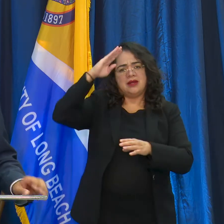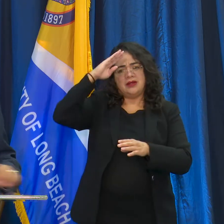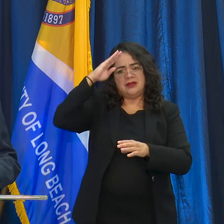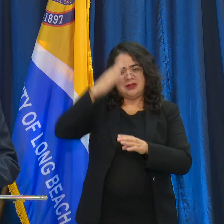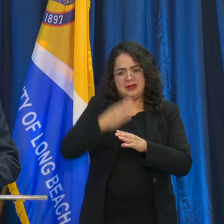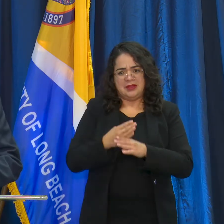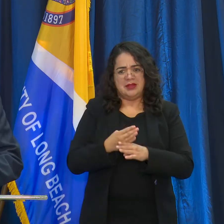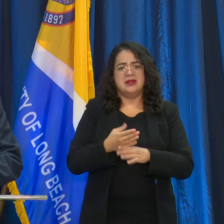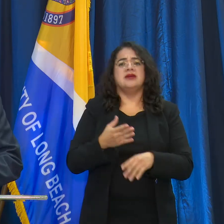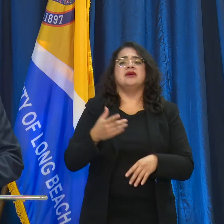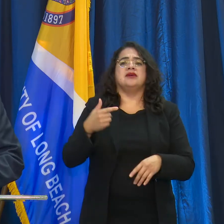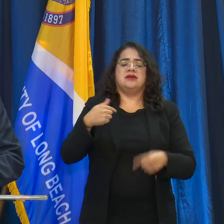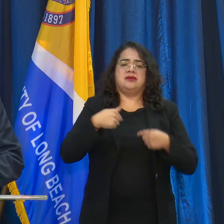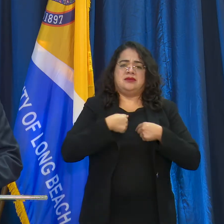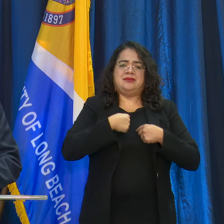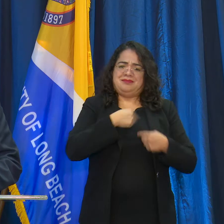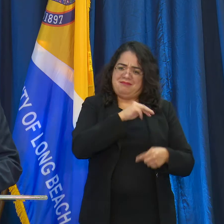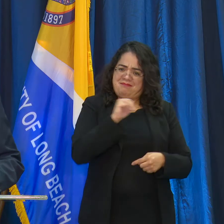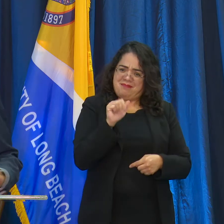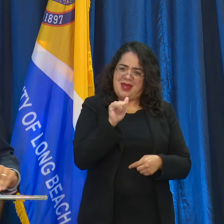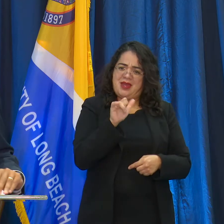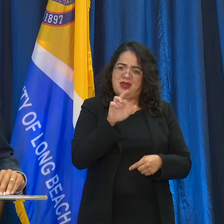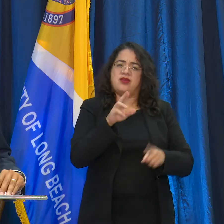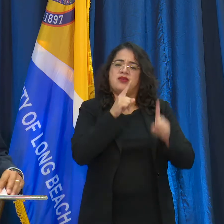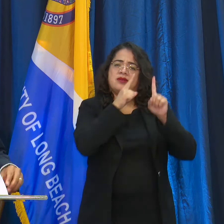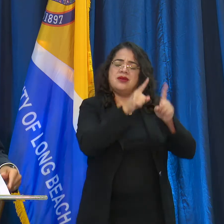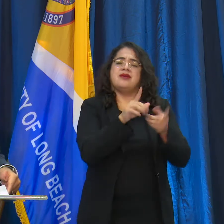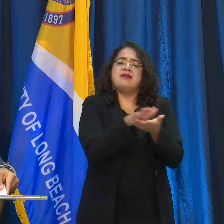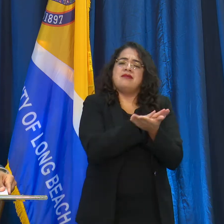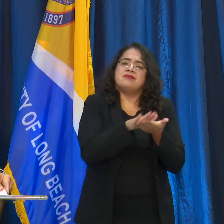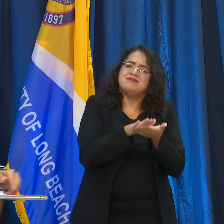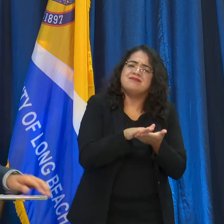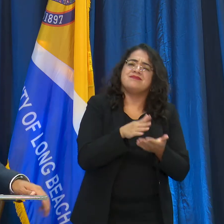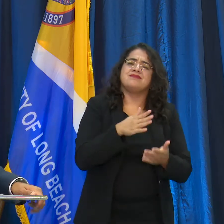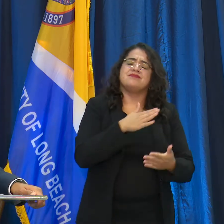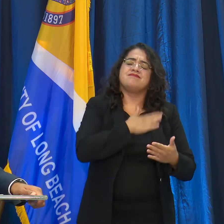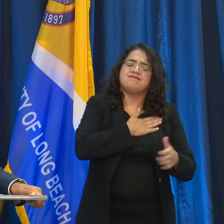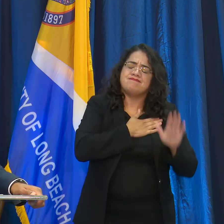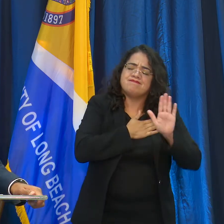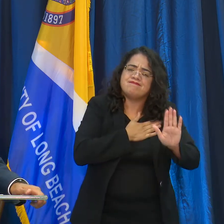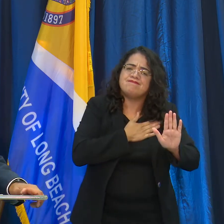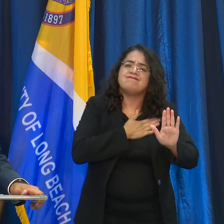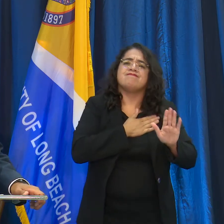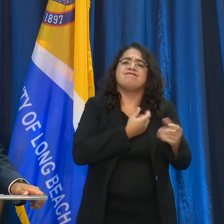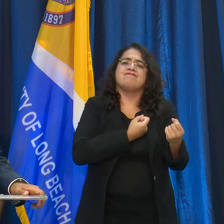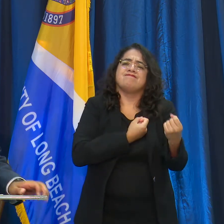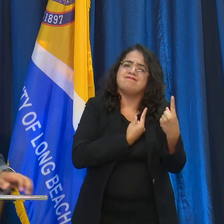I want to keep all of our families healthy and I want to keep our city moving forward. We will continue to work hard every